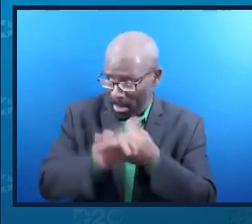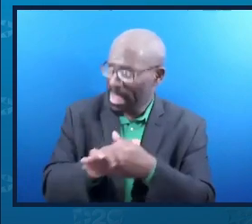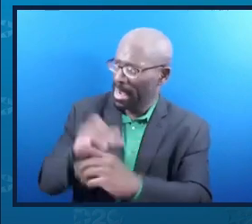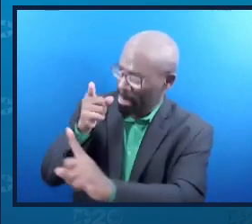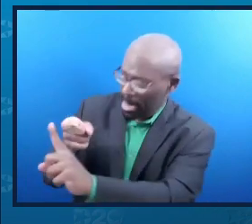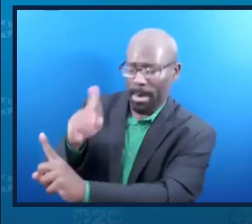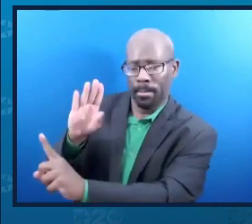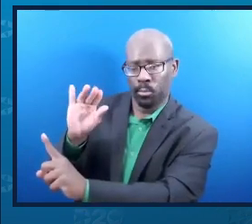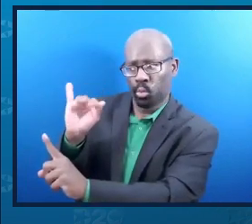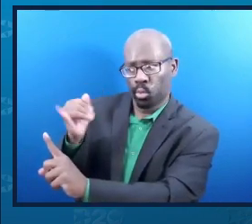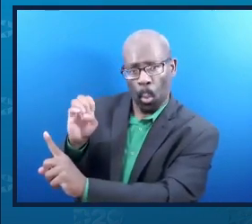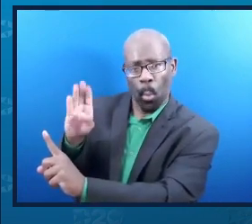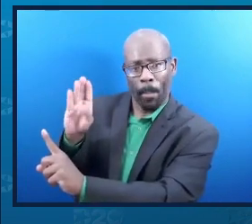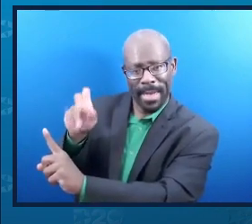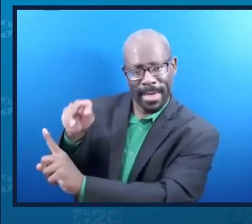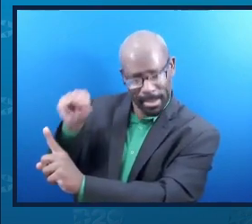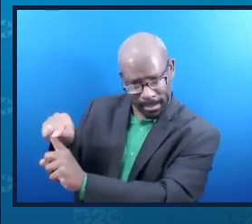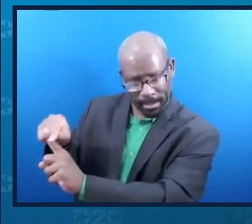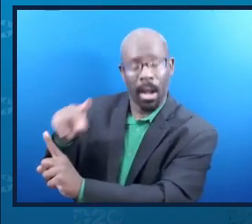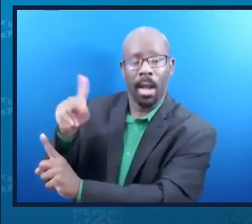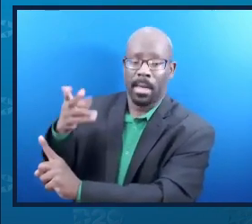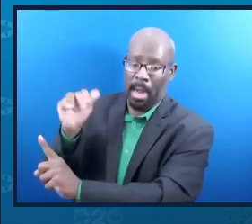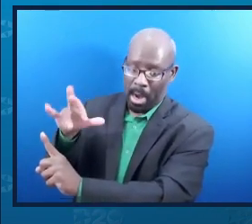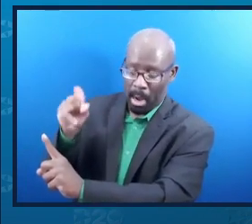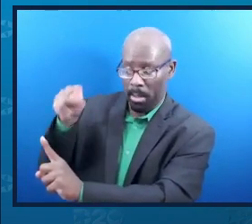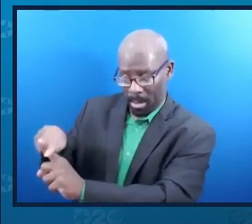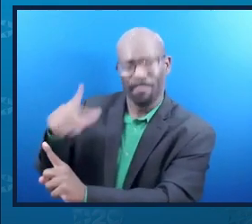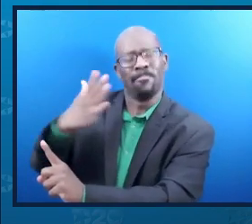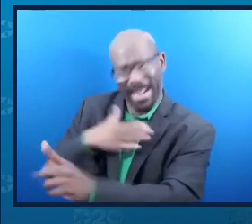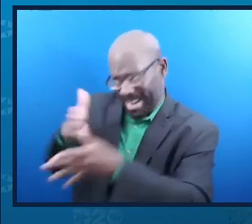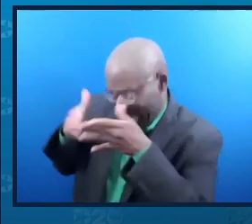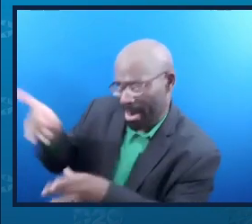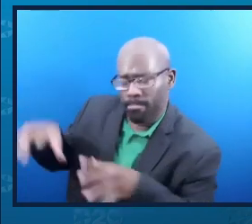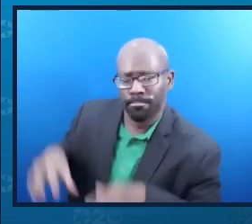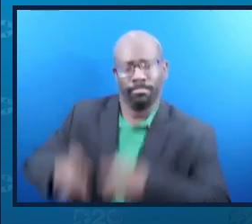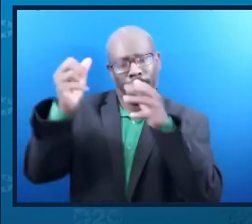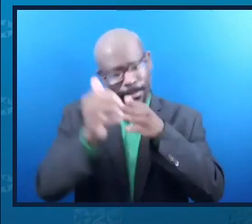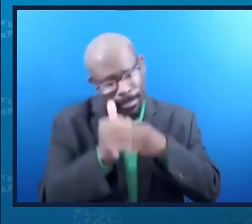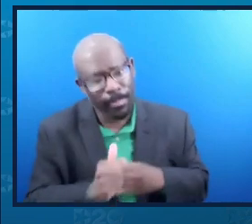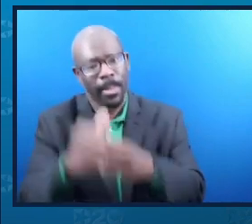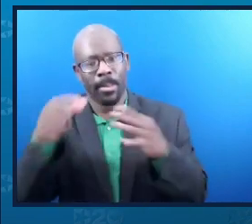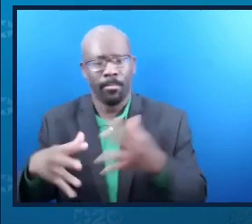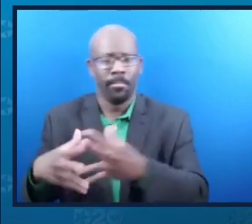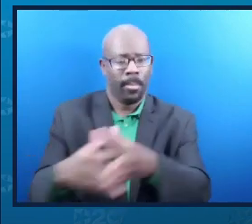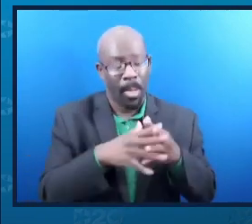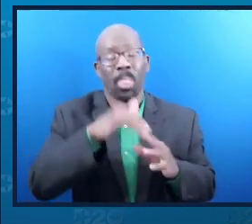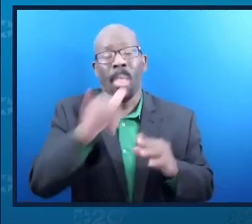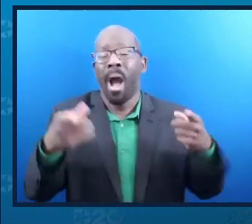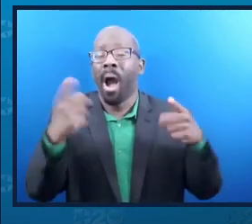COUNTRY OUT OF THESE DARK TIMES AND BUILD IT BACK BETTER.